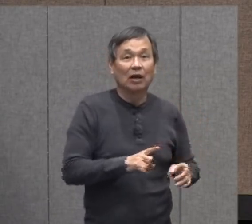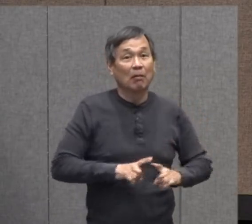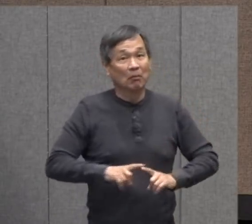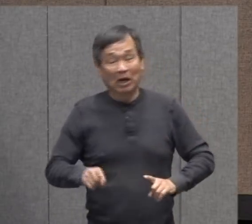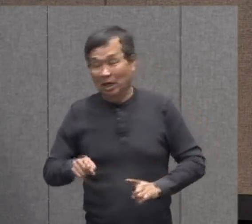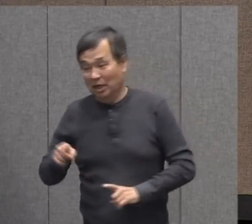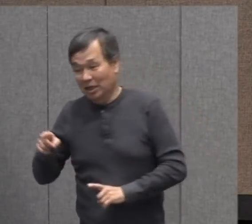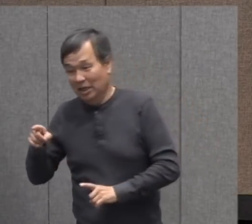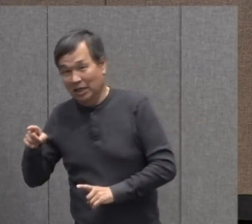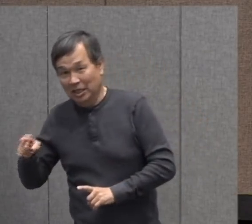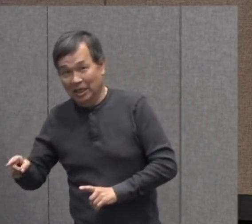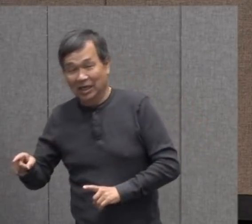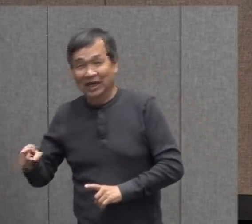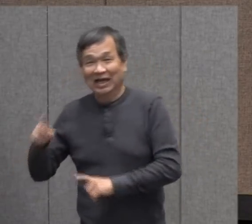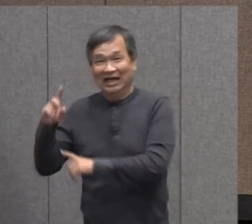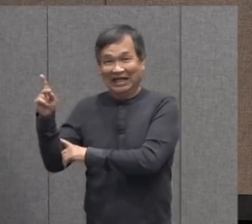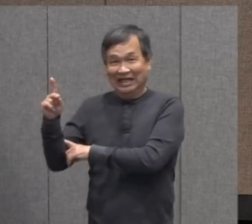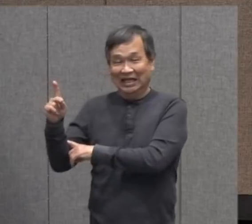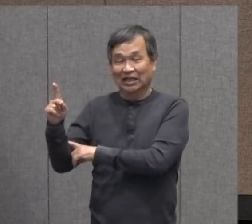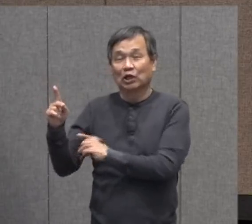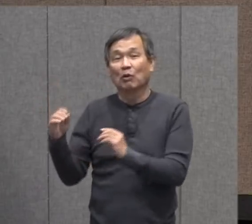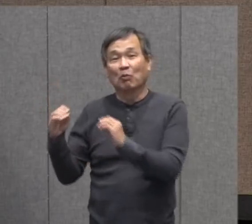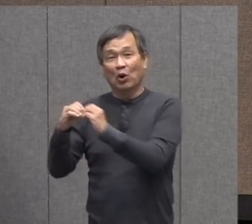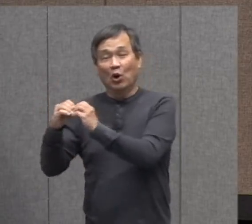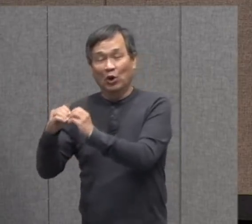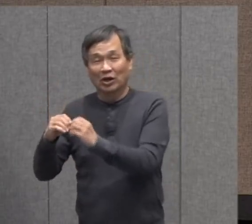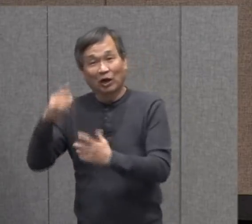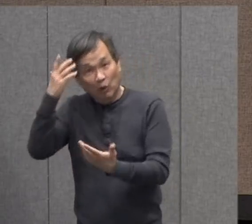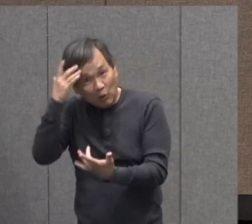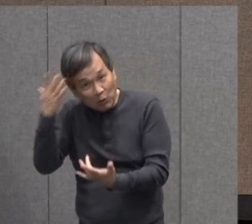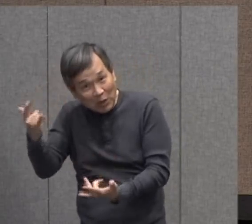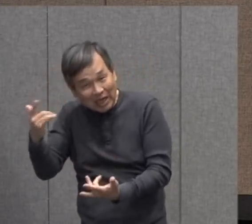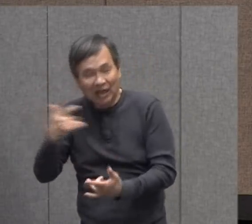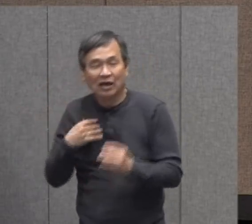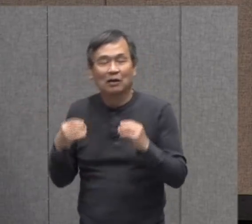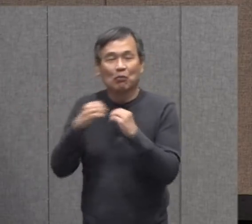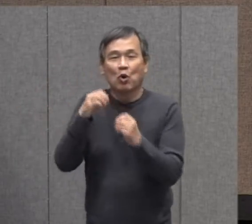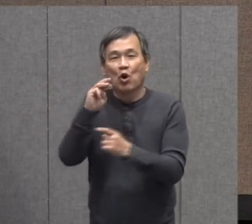would keep increasing until I got to my heaviest object, the one that had the most mass.